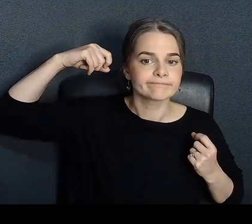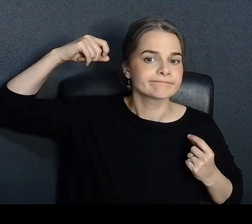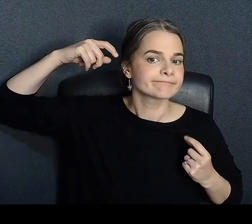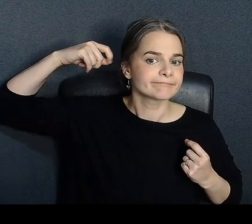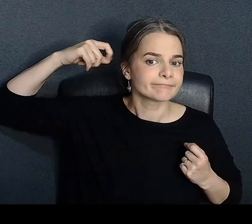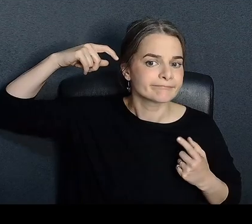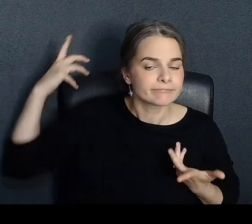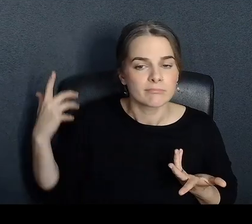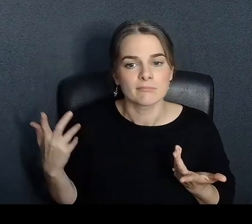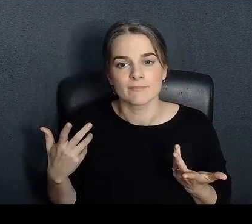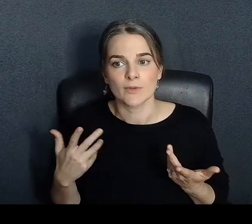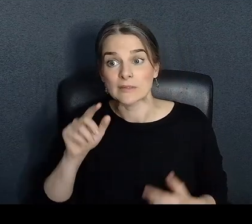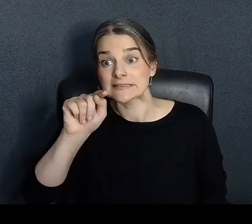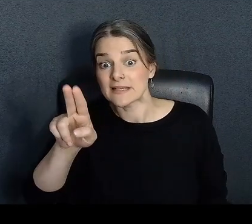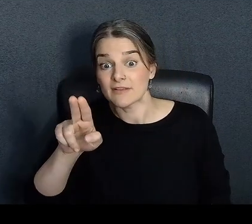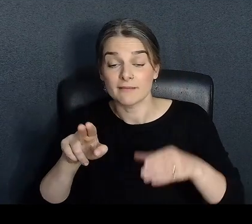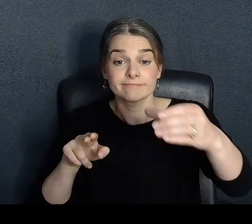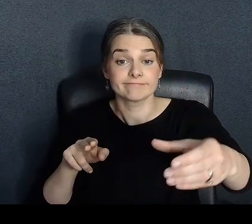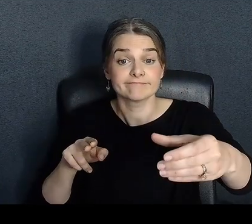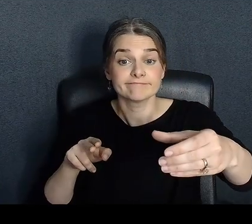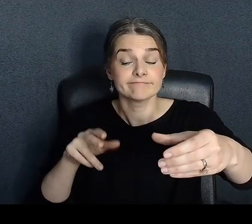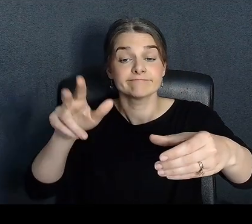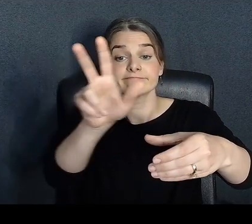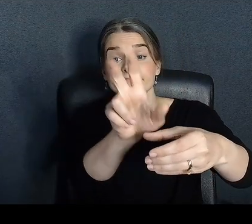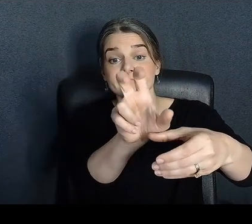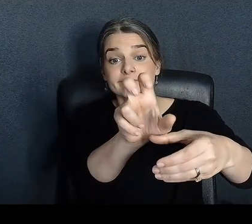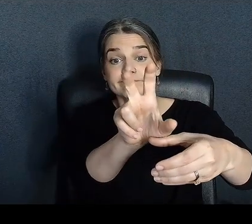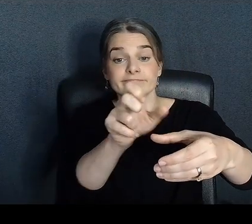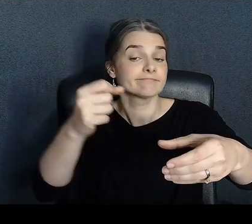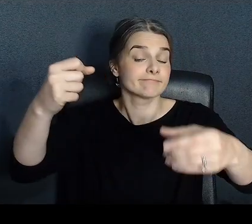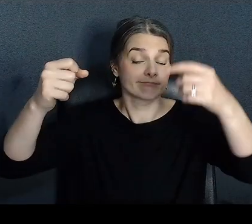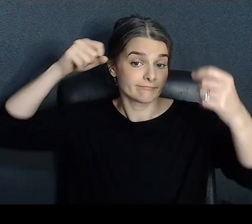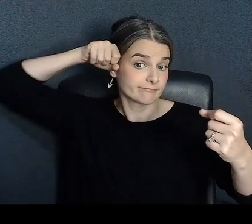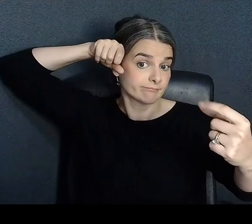Some folks even wear something that's around their neck,